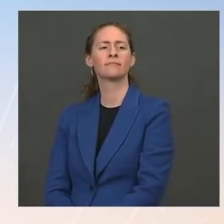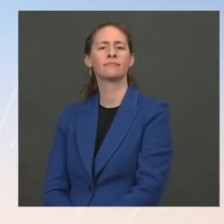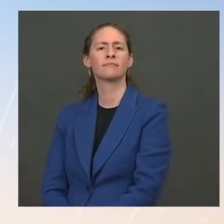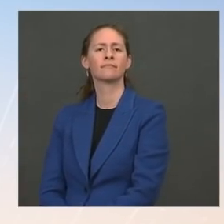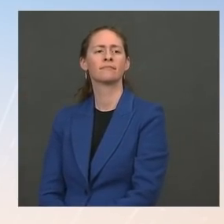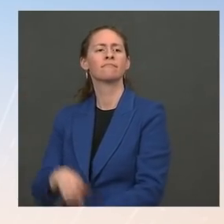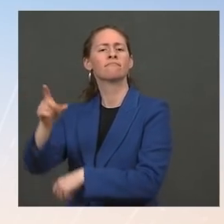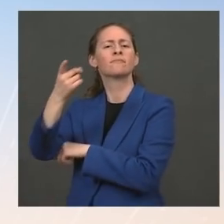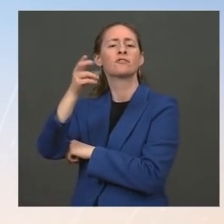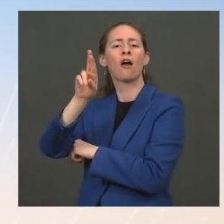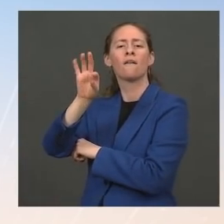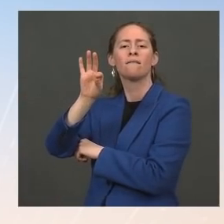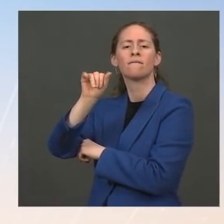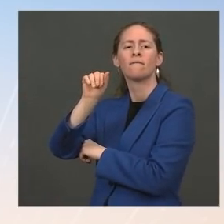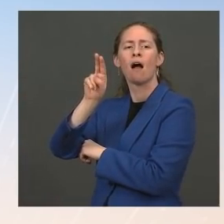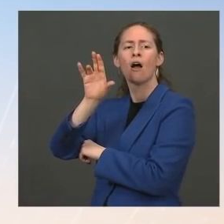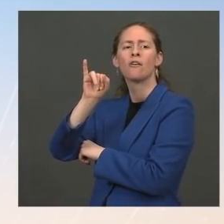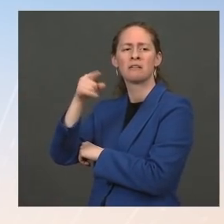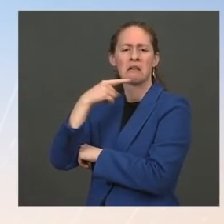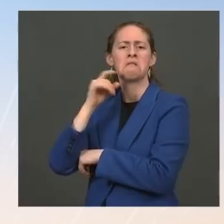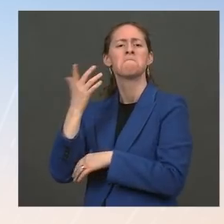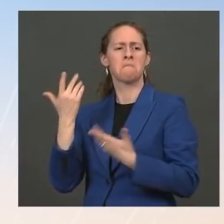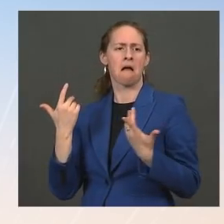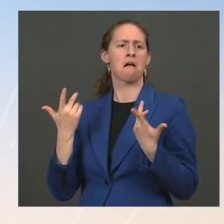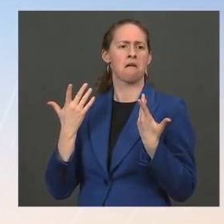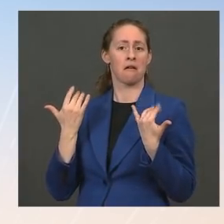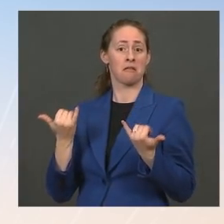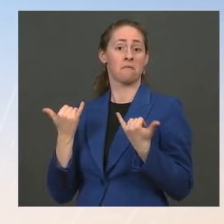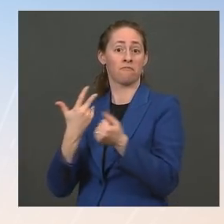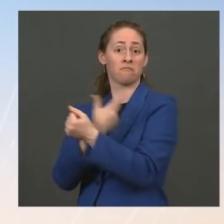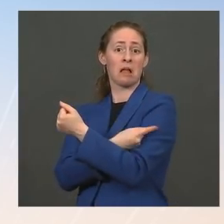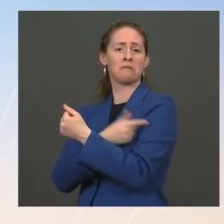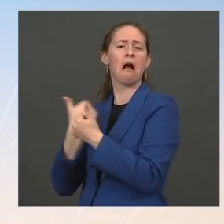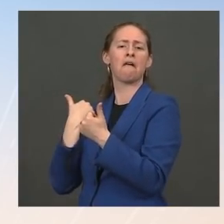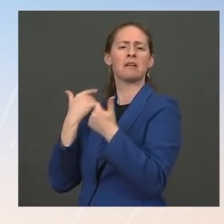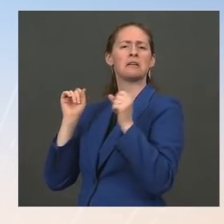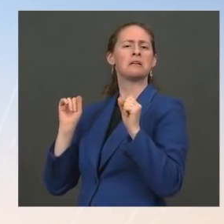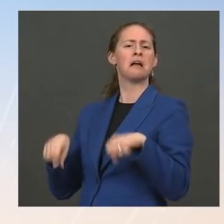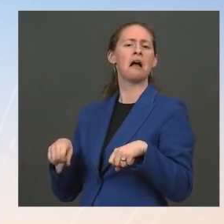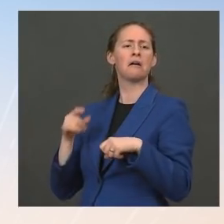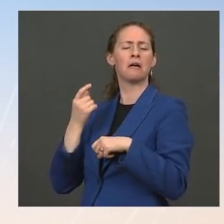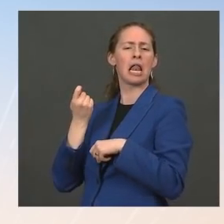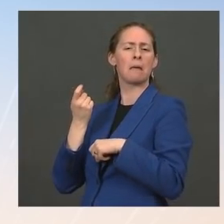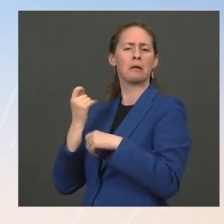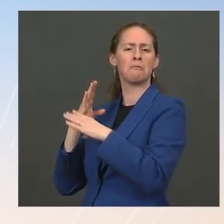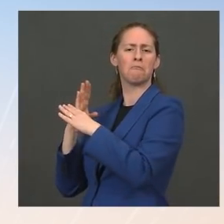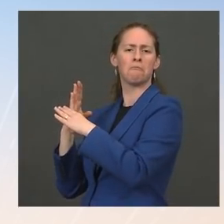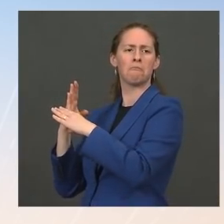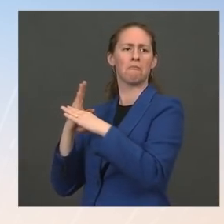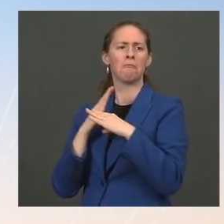Ms. Psaki: Mm-hmm. The Press: Are you able to explain why that is -- why Dr. Fauci would come to that conclusion? You laid out all the steps that have to be taken